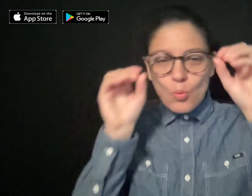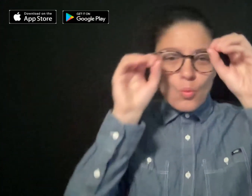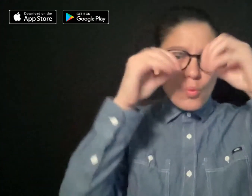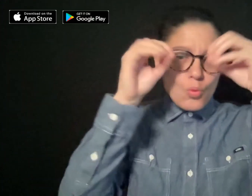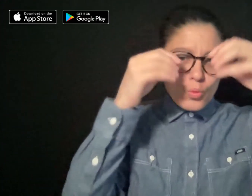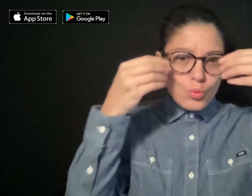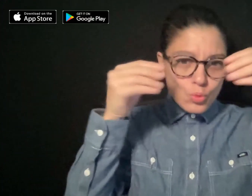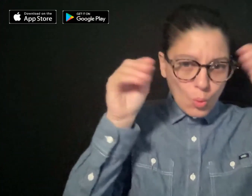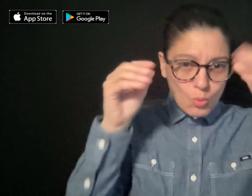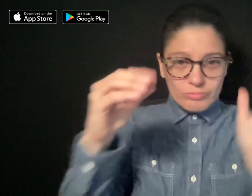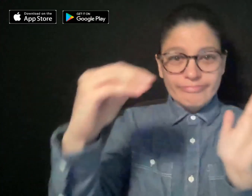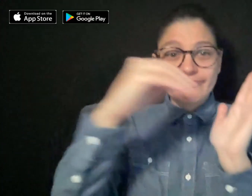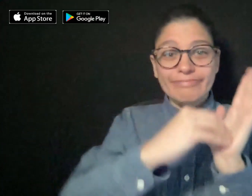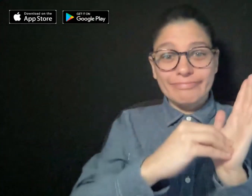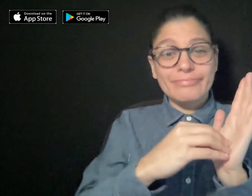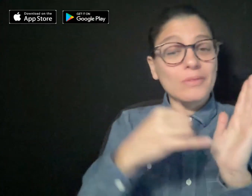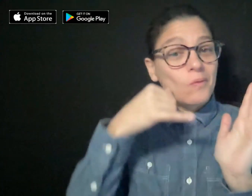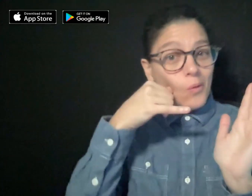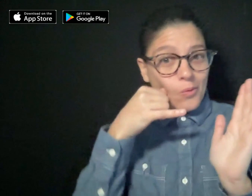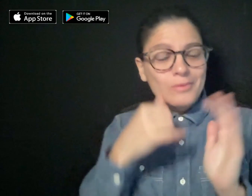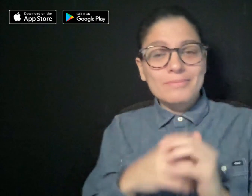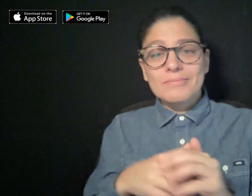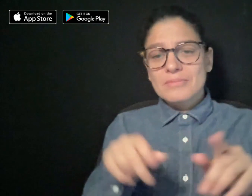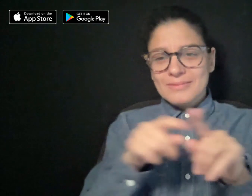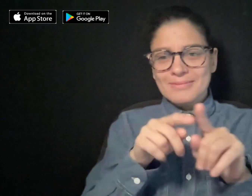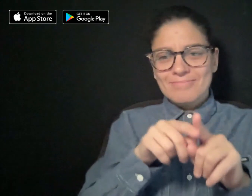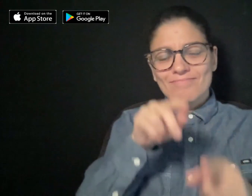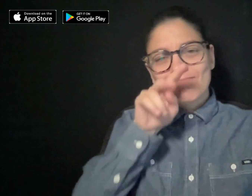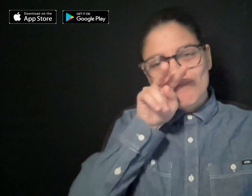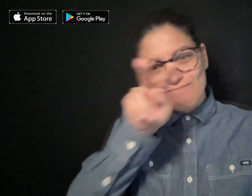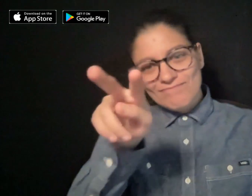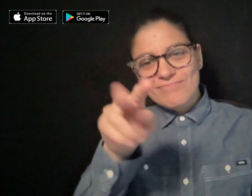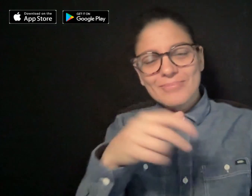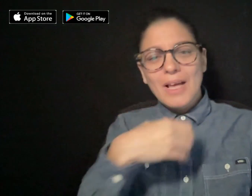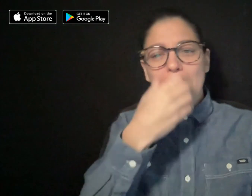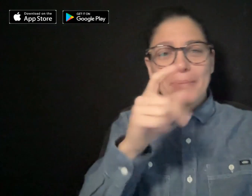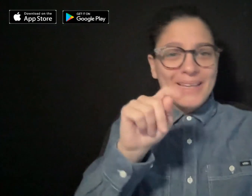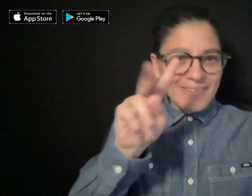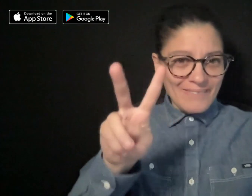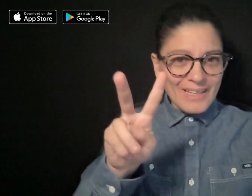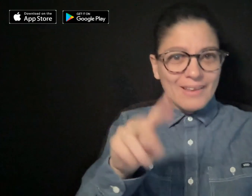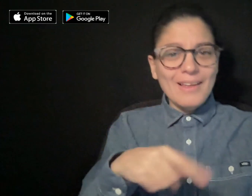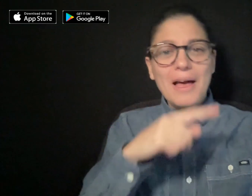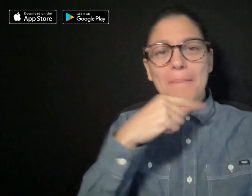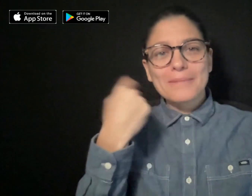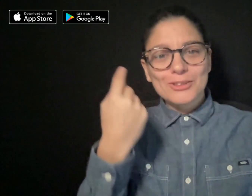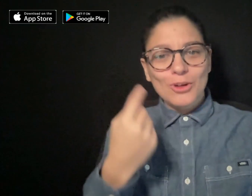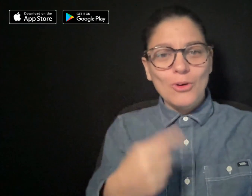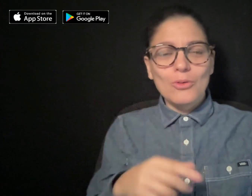play store on your smart phone and you can also watch on Apple TV Amazon and